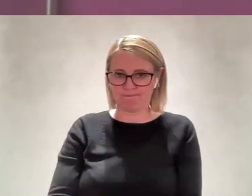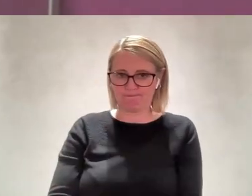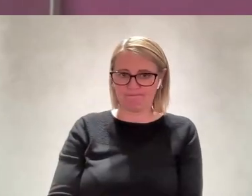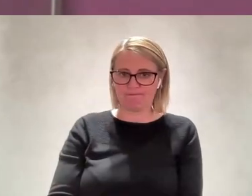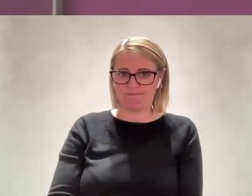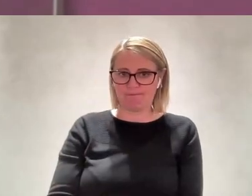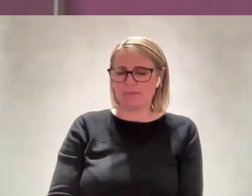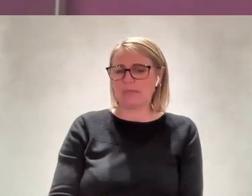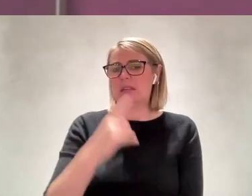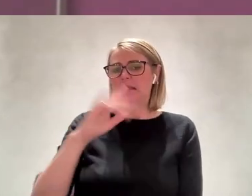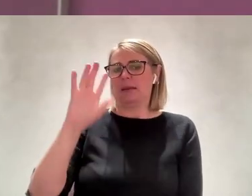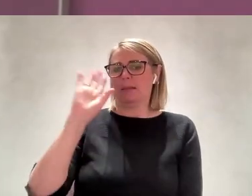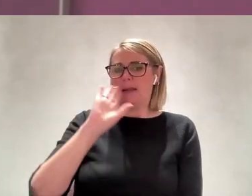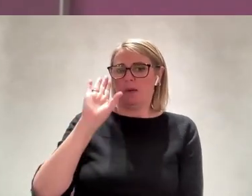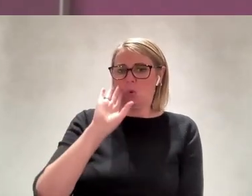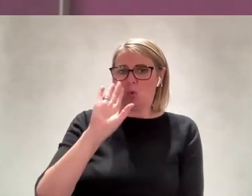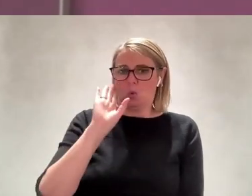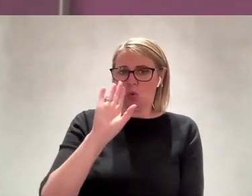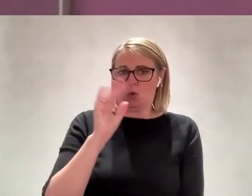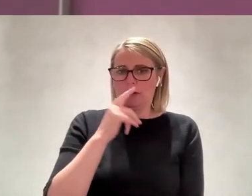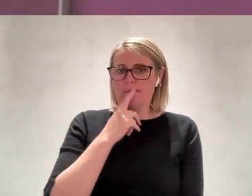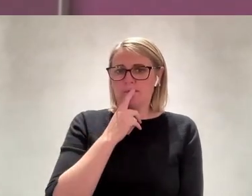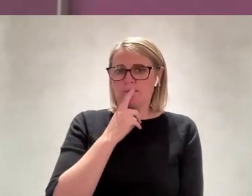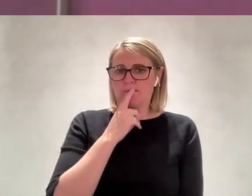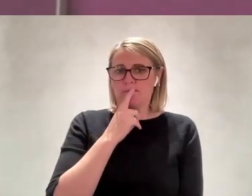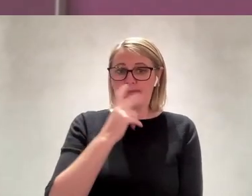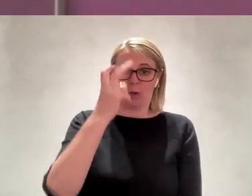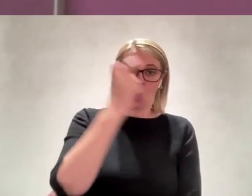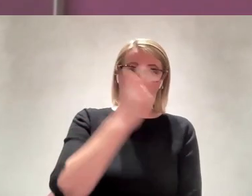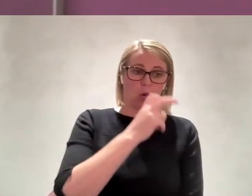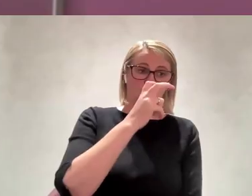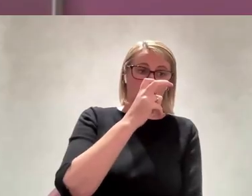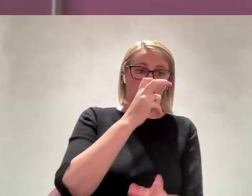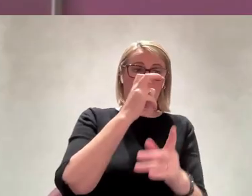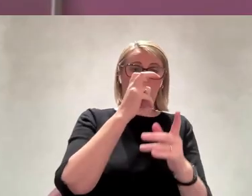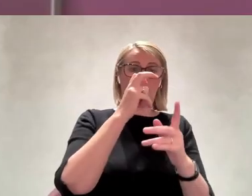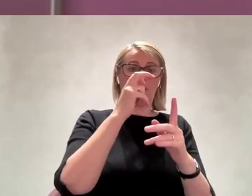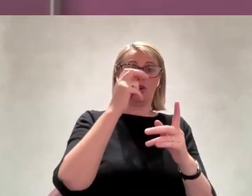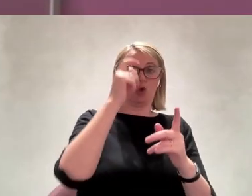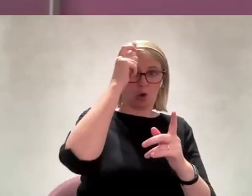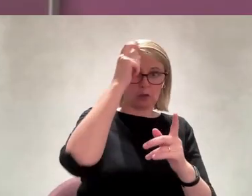So I think I touched earlier on old concepts in a new context.